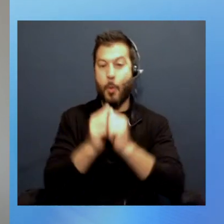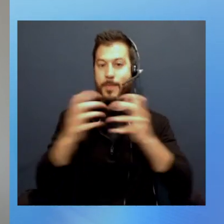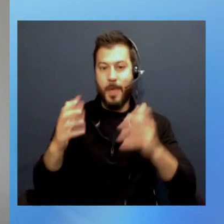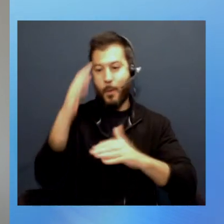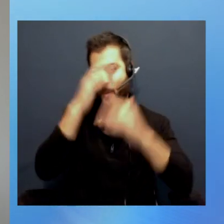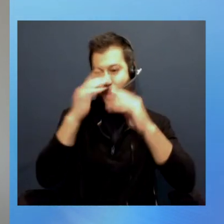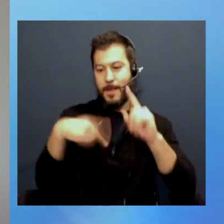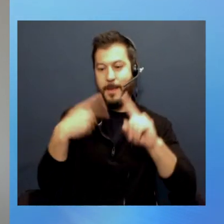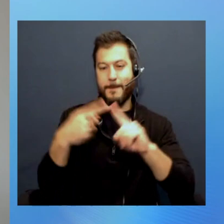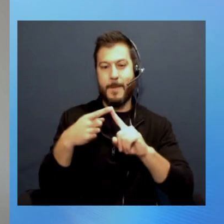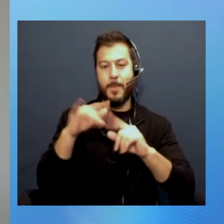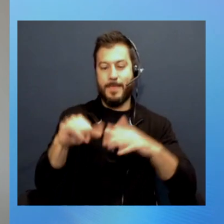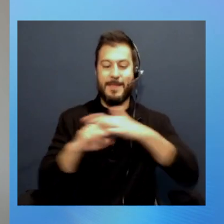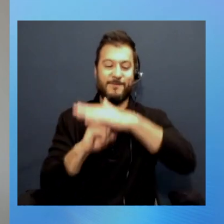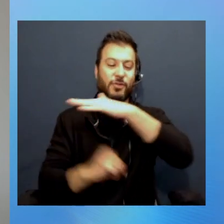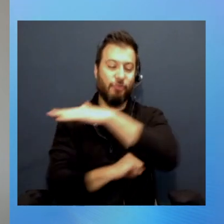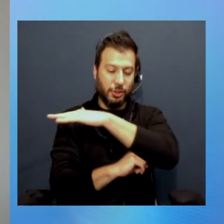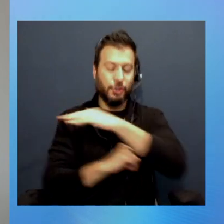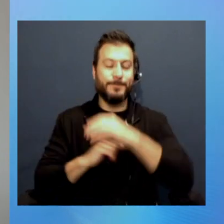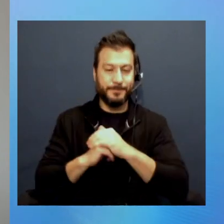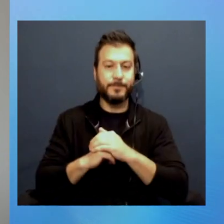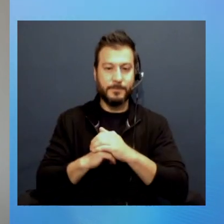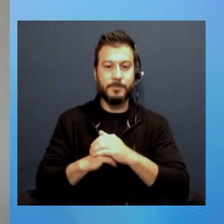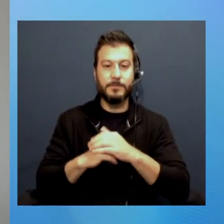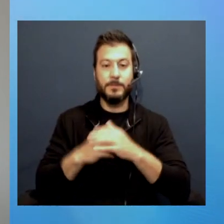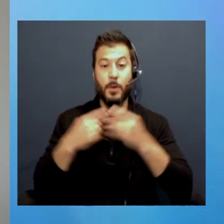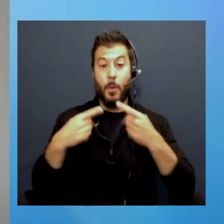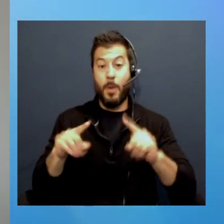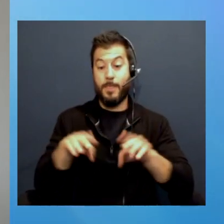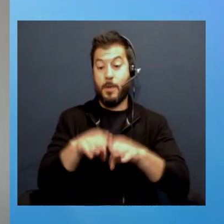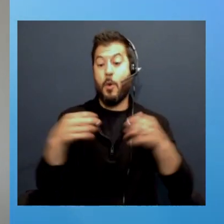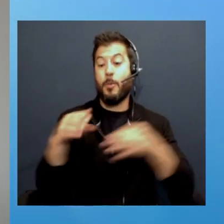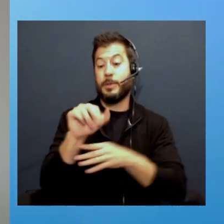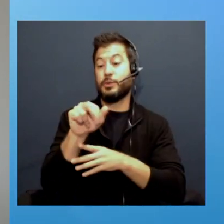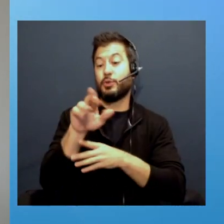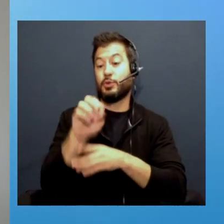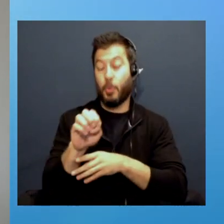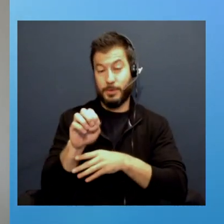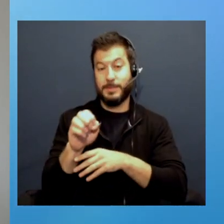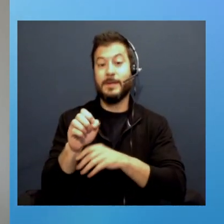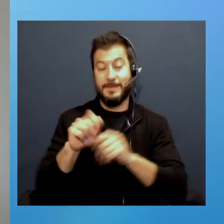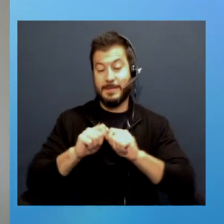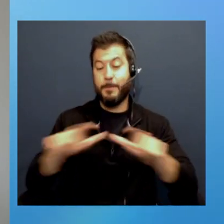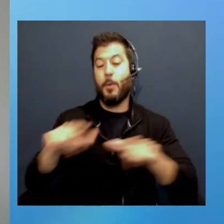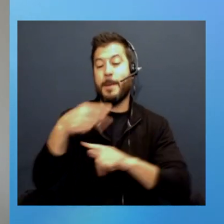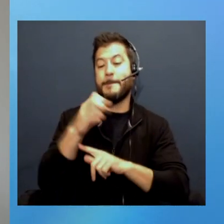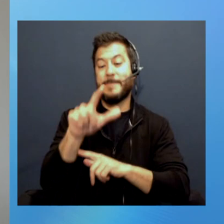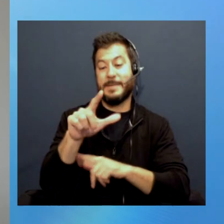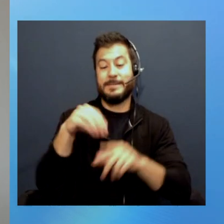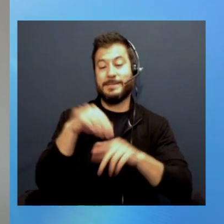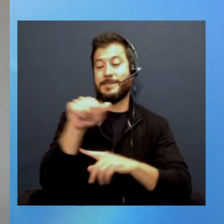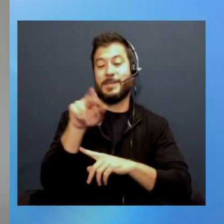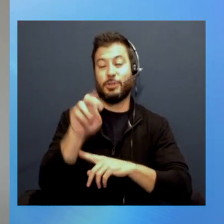their content deployed without worrying about the infrastructure piece. While the open-source version of deploying Pixel